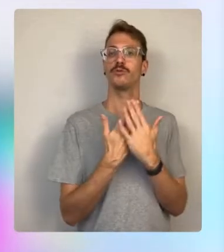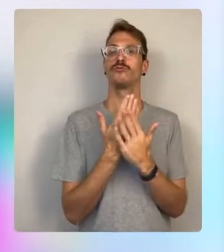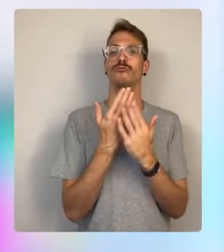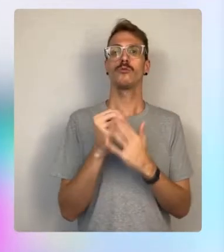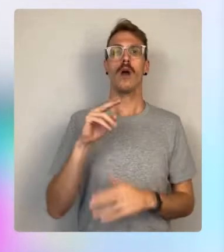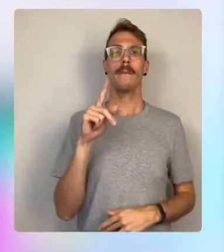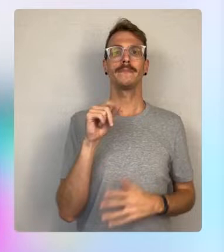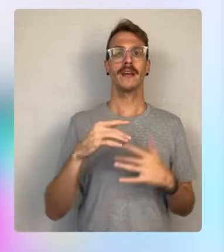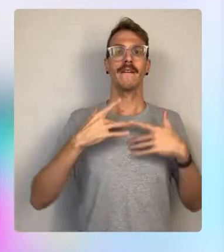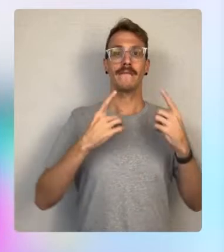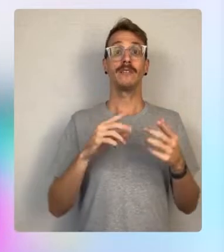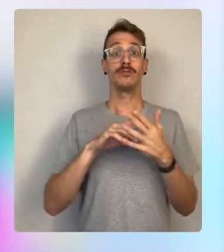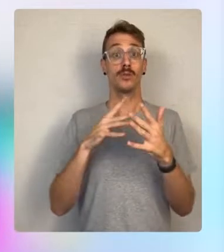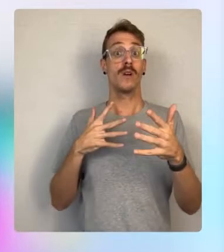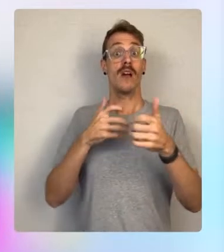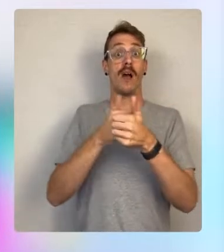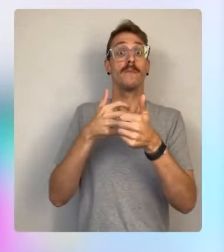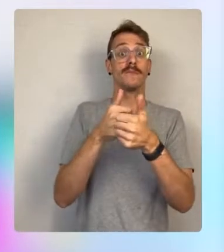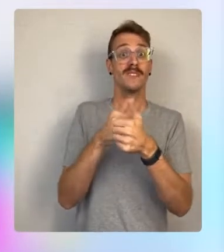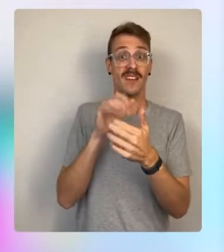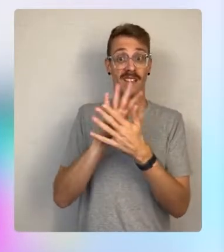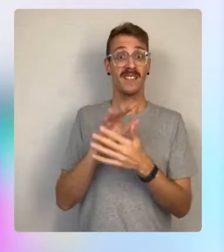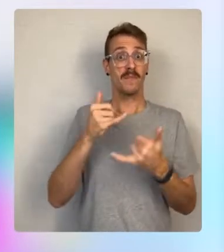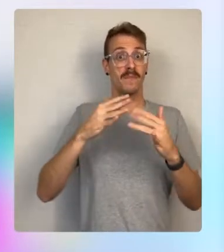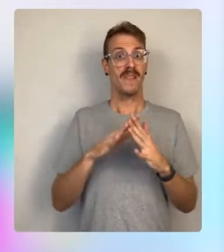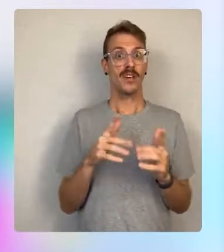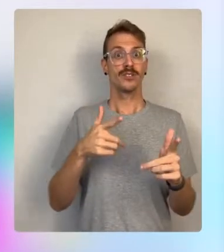to modify a player's velocity each frame. Let's give it a swing.